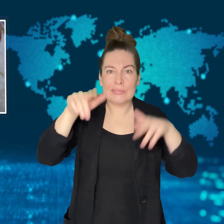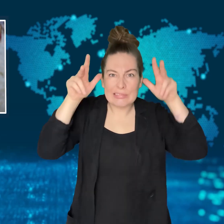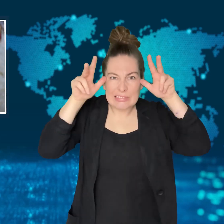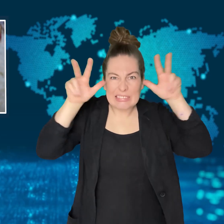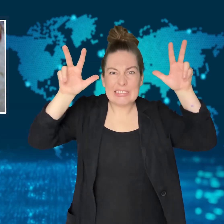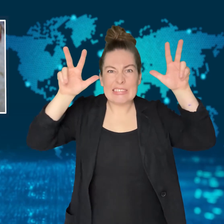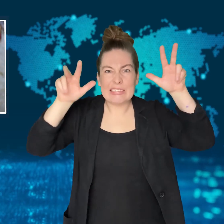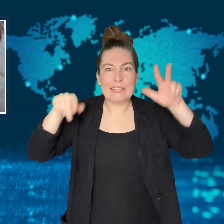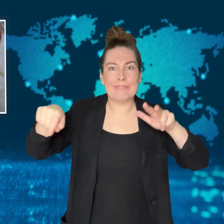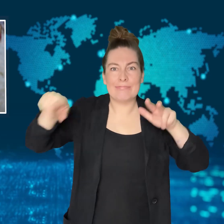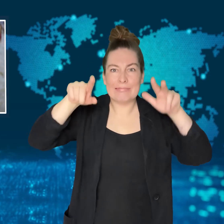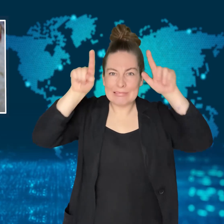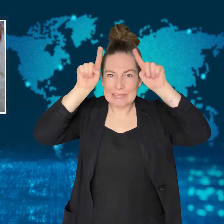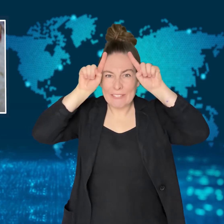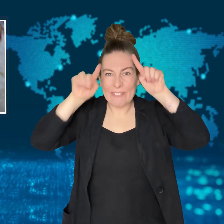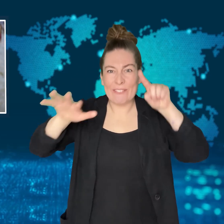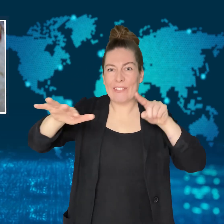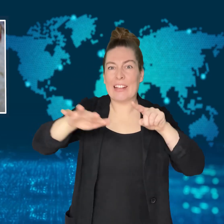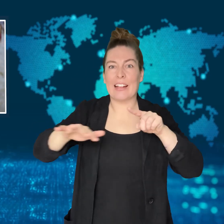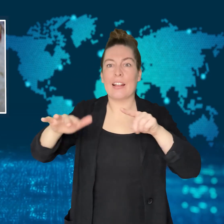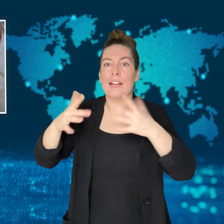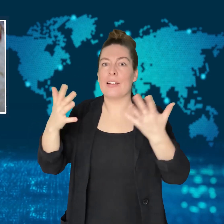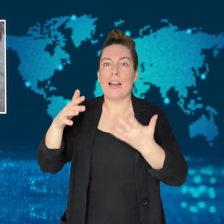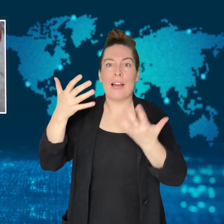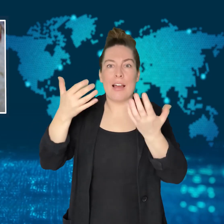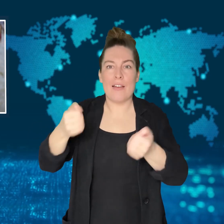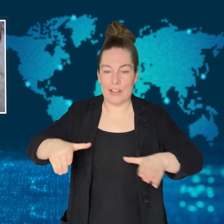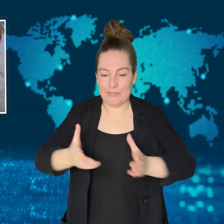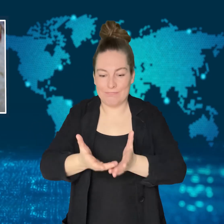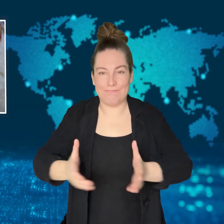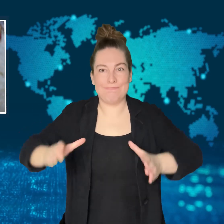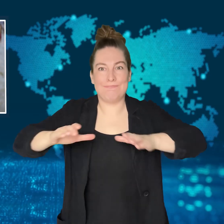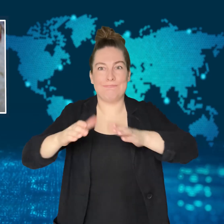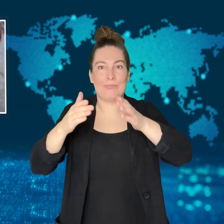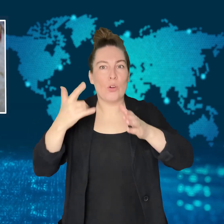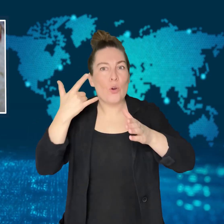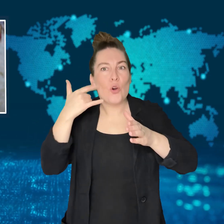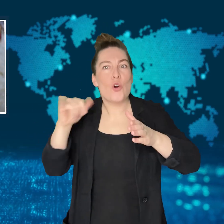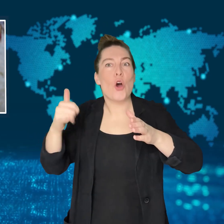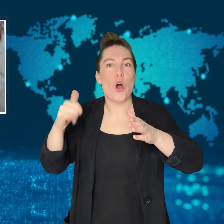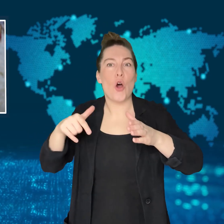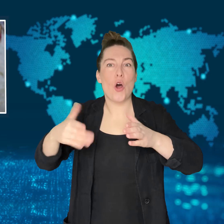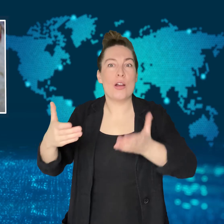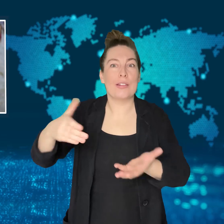a Hindu god, wrestled a golden pitcher from demons.